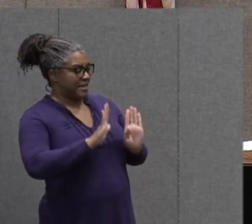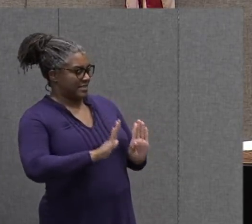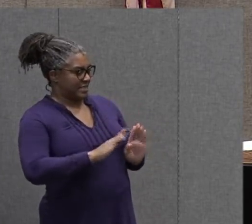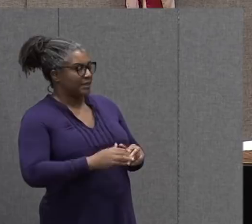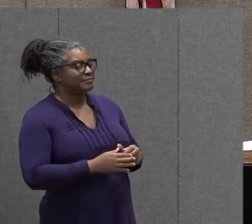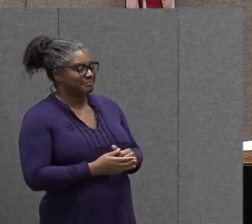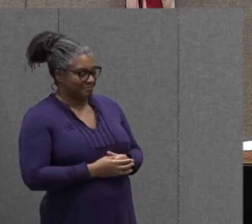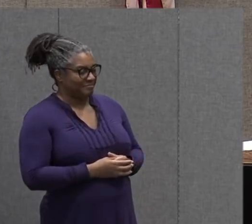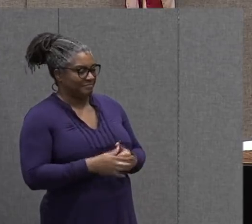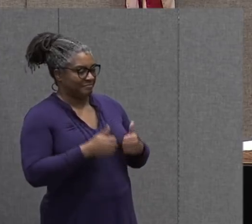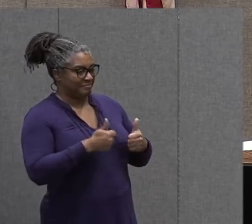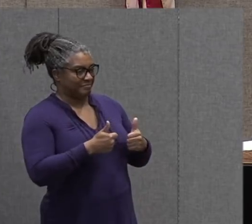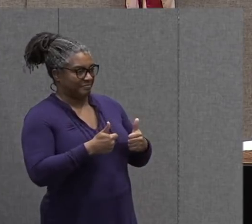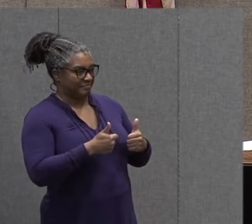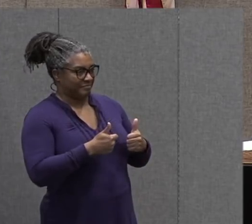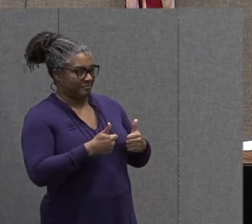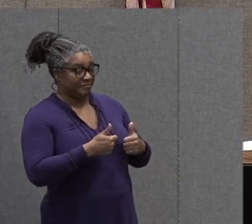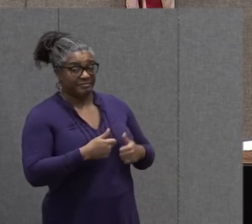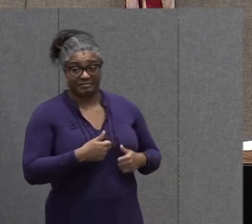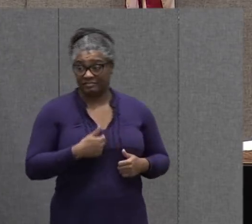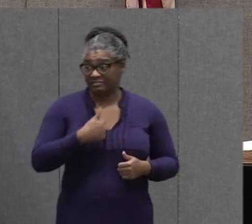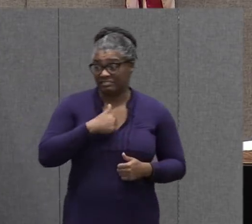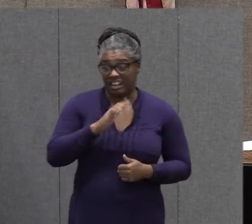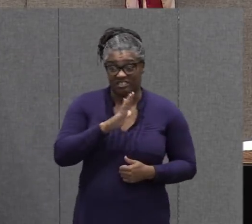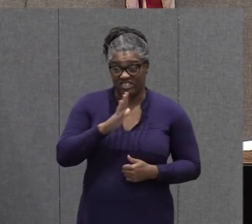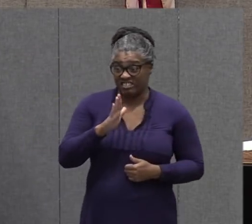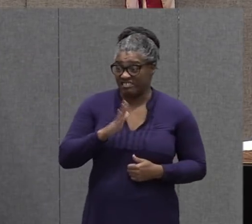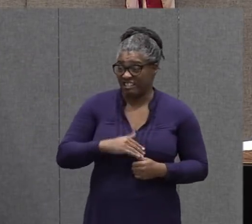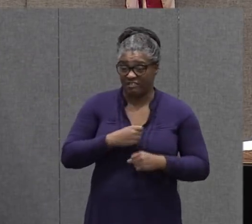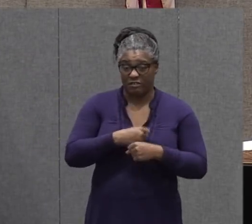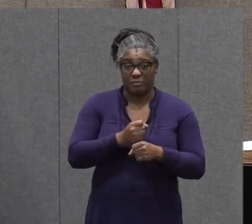[Mr. R] I have never crusted before. [Miss Garcia] First.